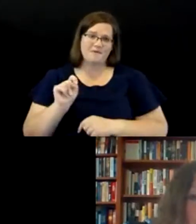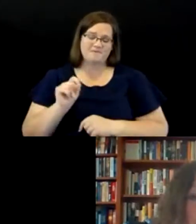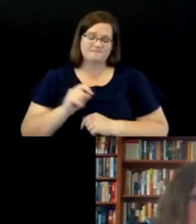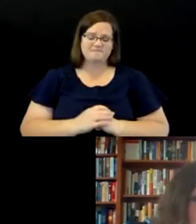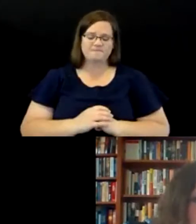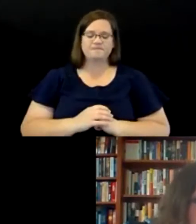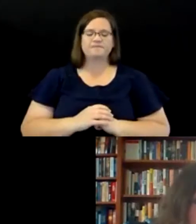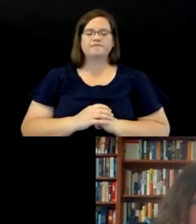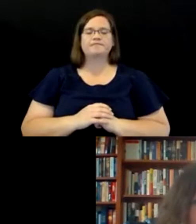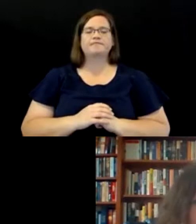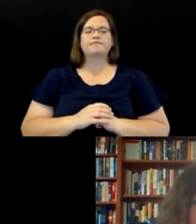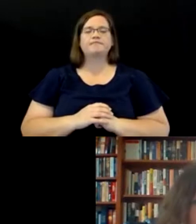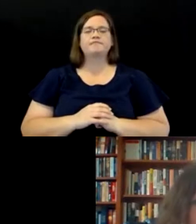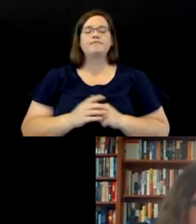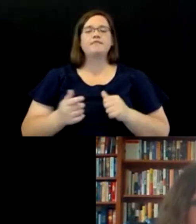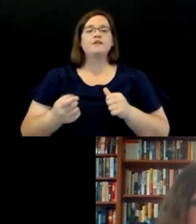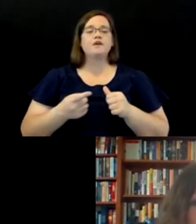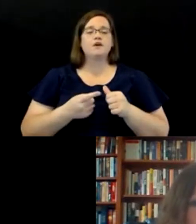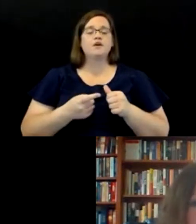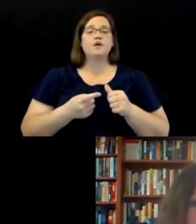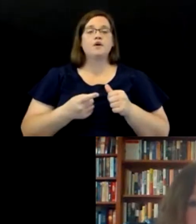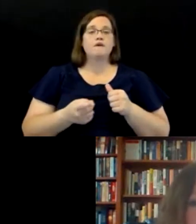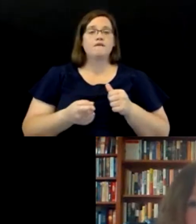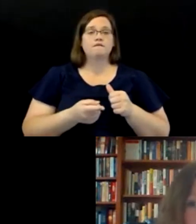So the first allocation of COVID-19 vaccines was delivered to